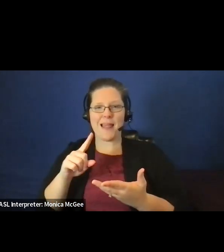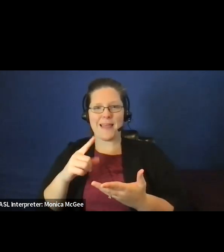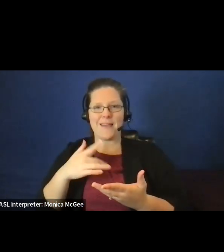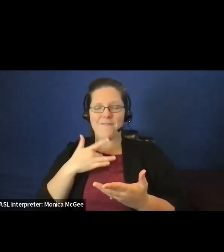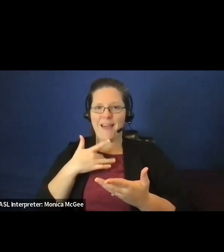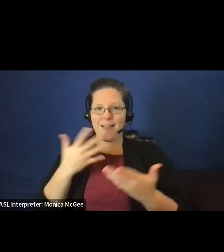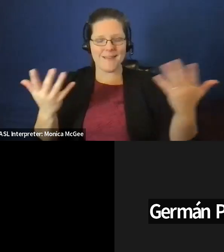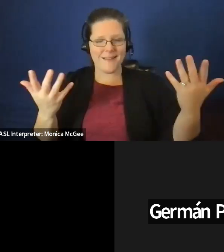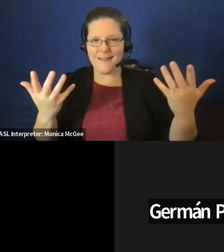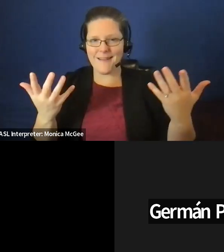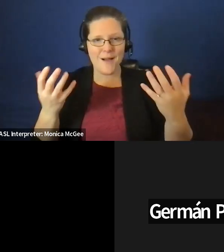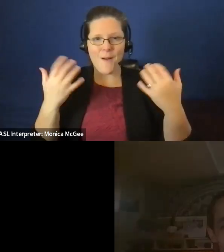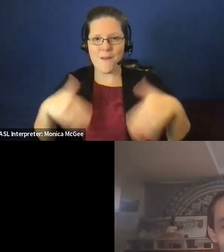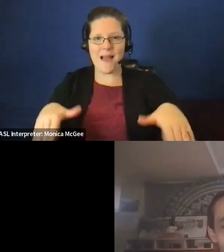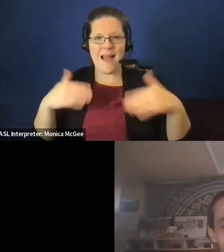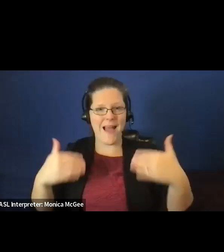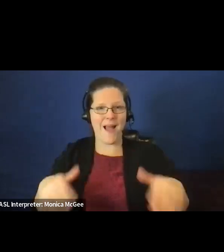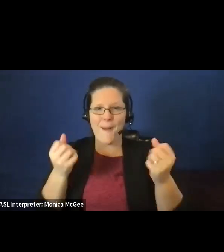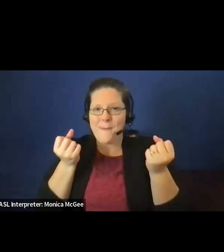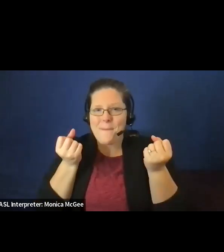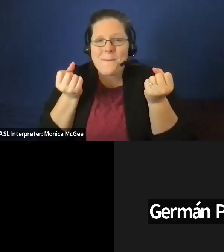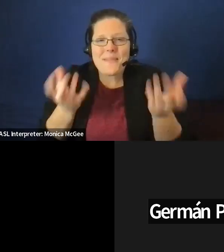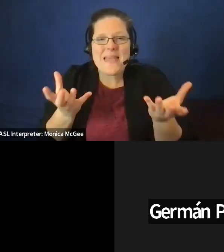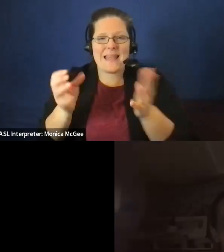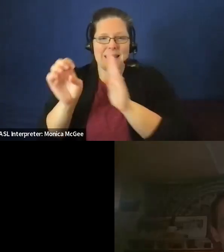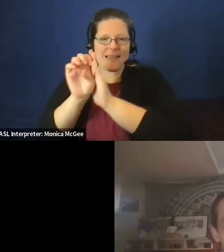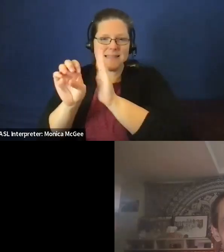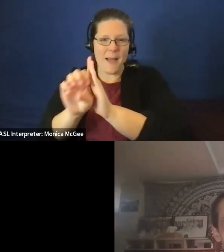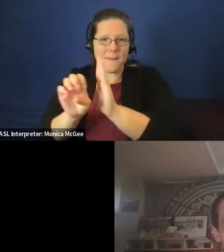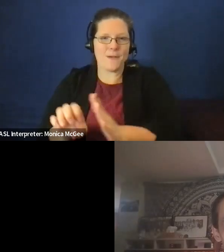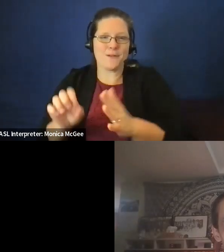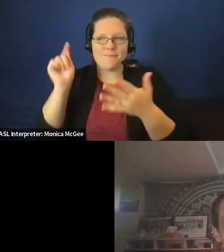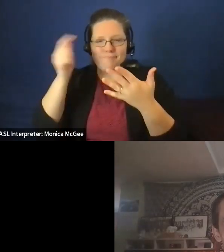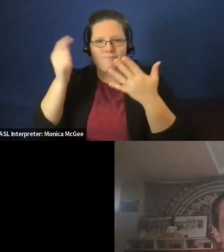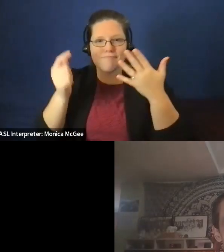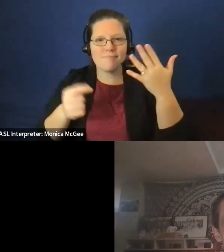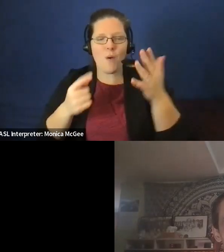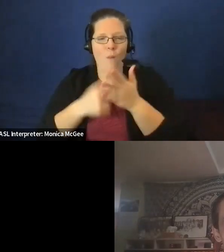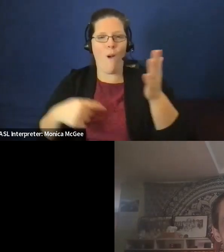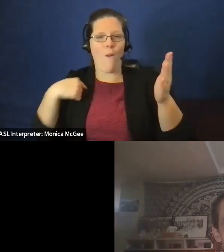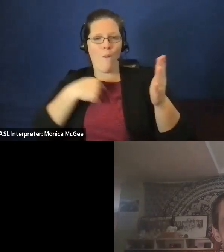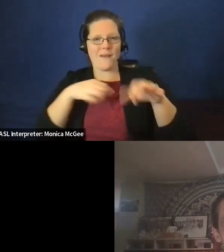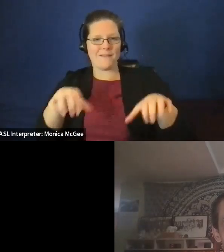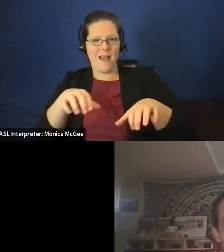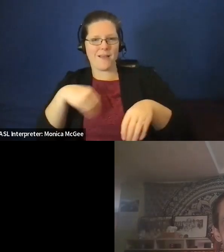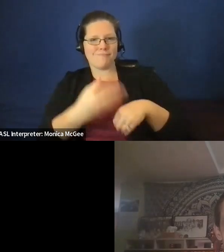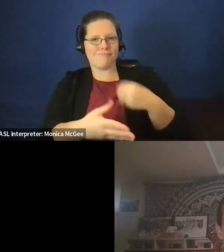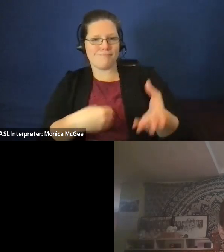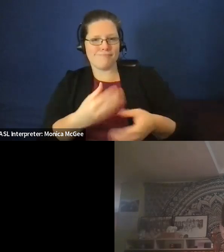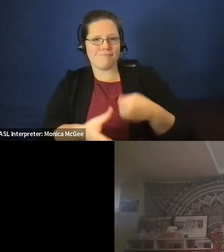partnership. So, I mean, there's -- we cannot -- I'm almost at, really,